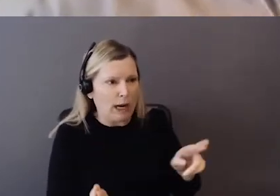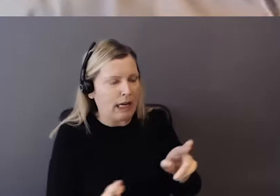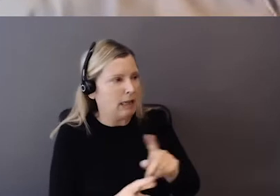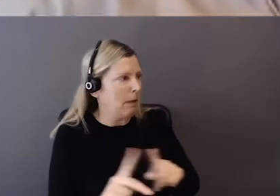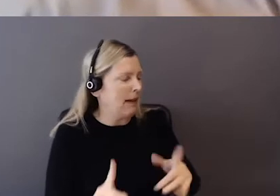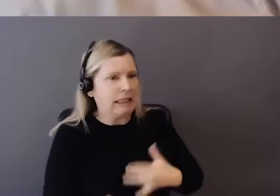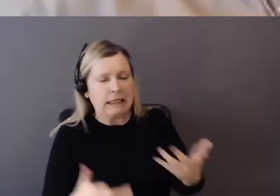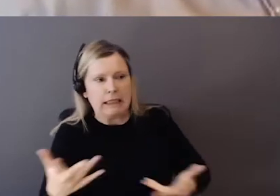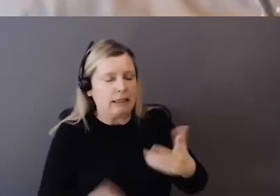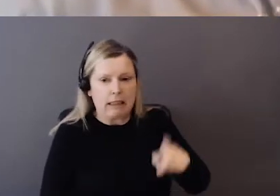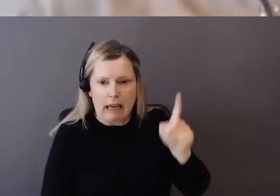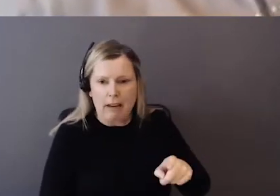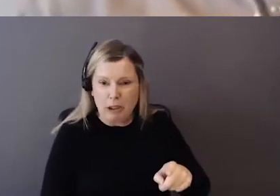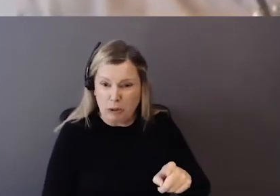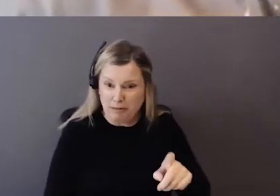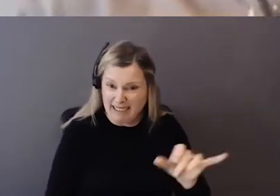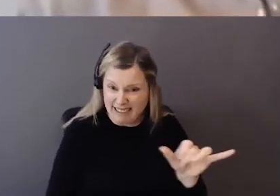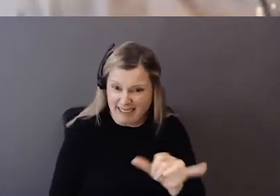Is that kind of what happened to you? Tell us a little about the